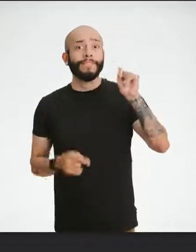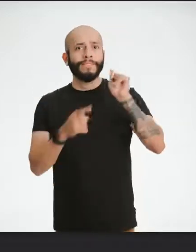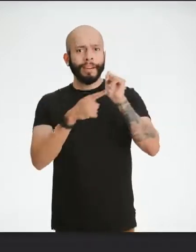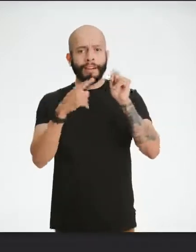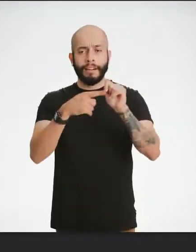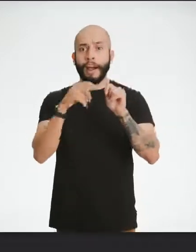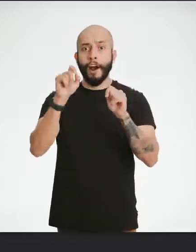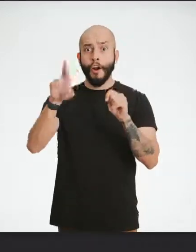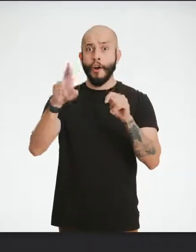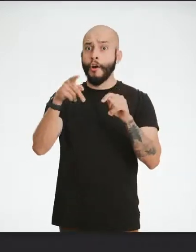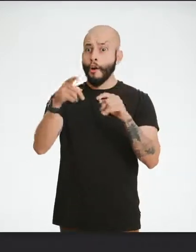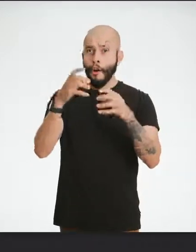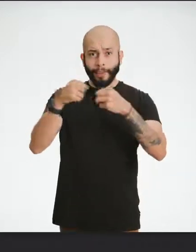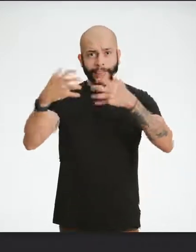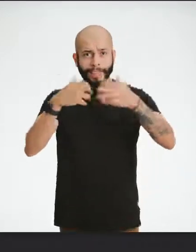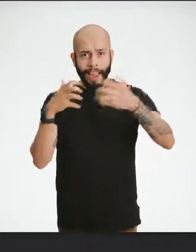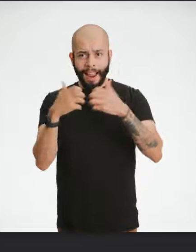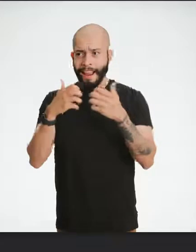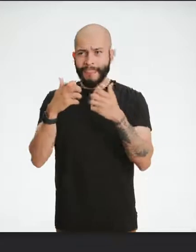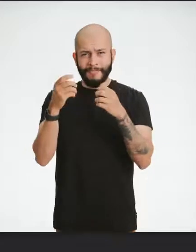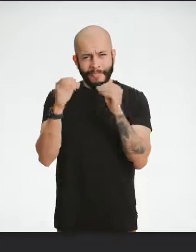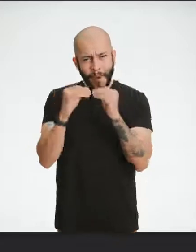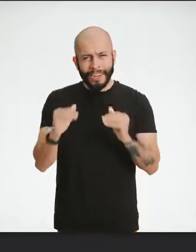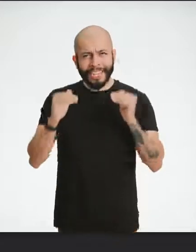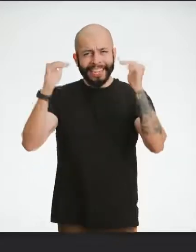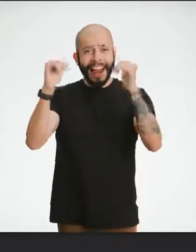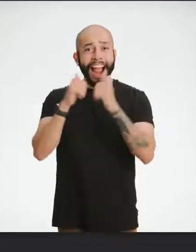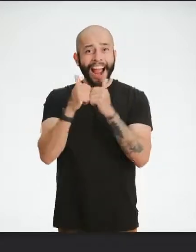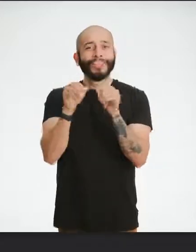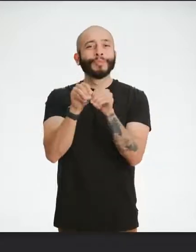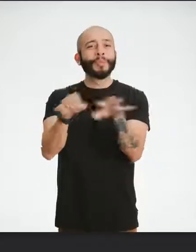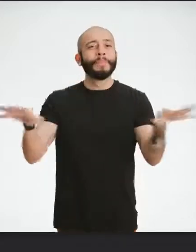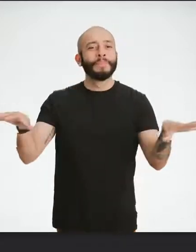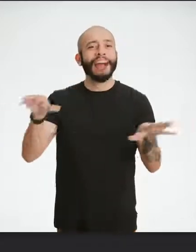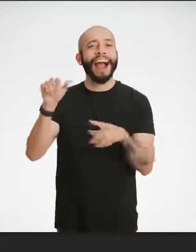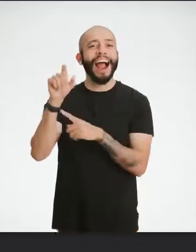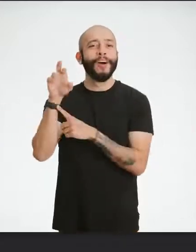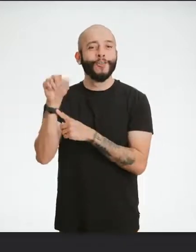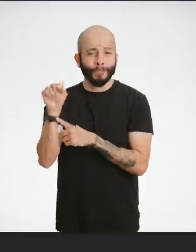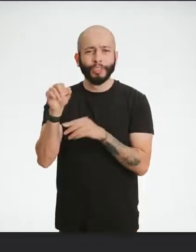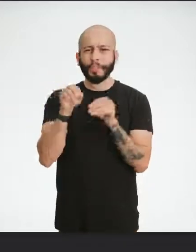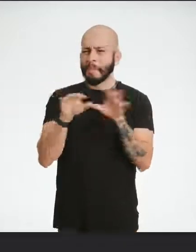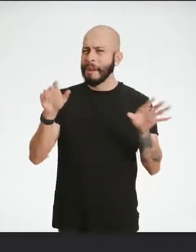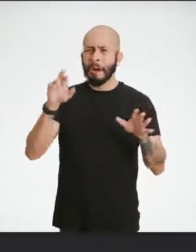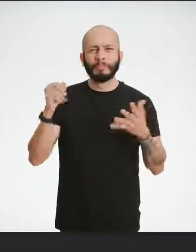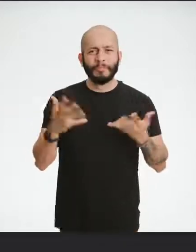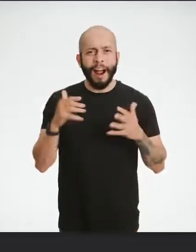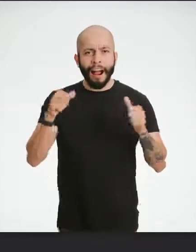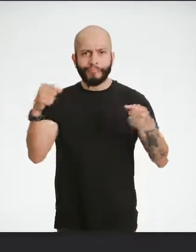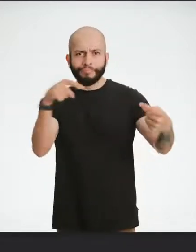Now, Swift takes the idea of actor isolation further with distributed actors.